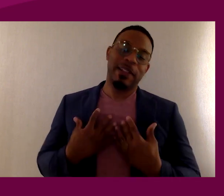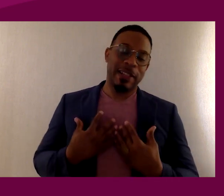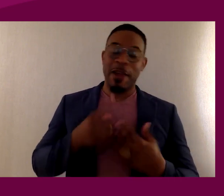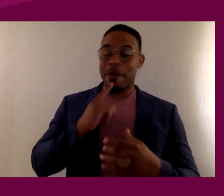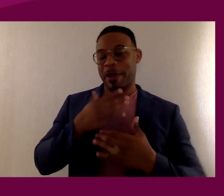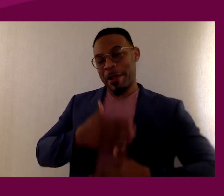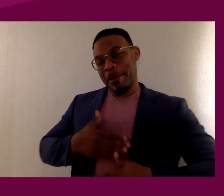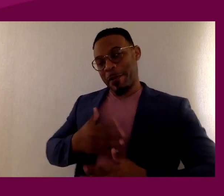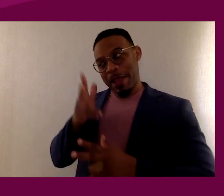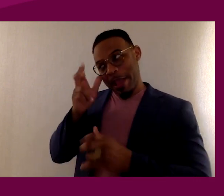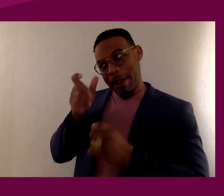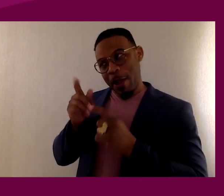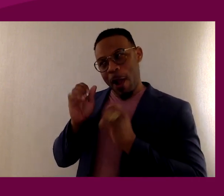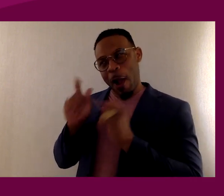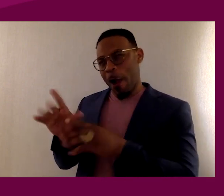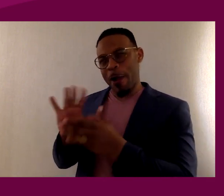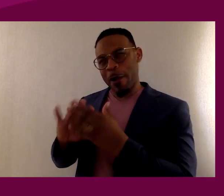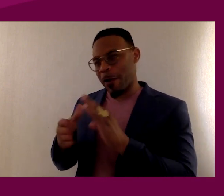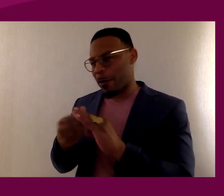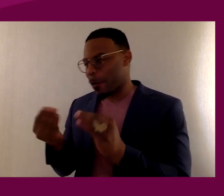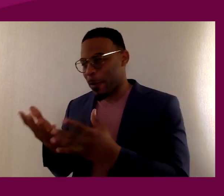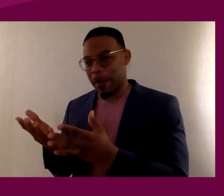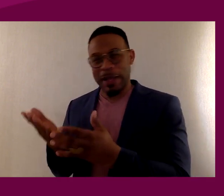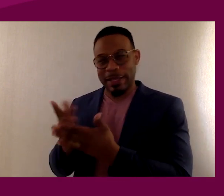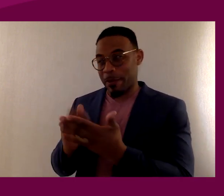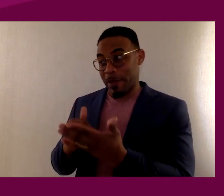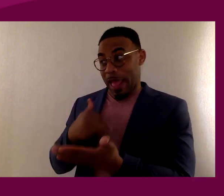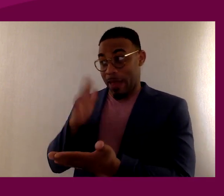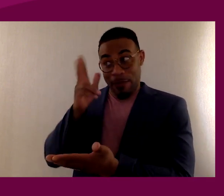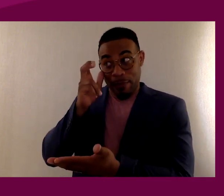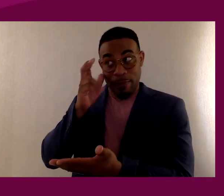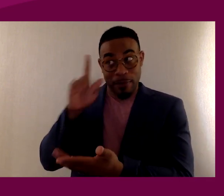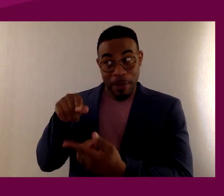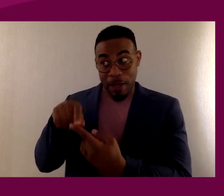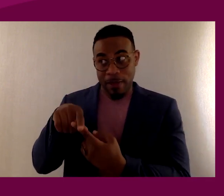this conversation has been amazing. I've really enjoyed hearing all of your stories,